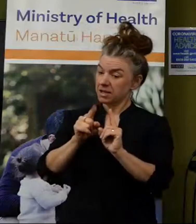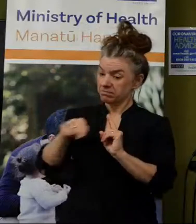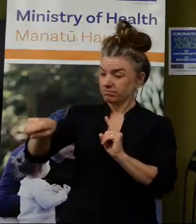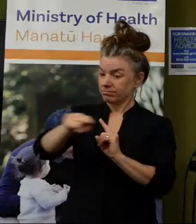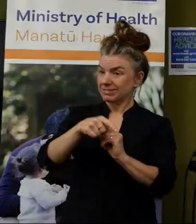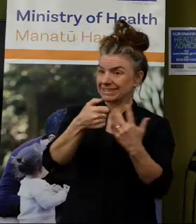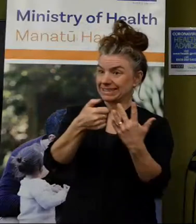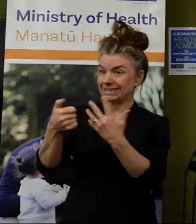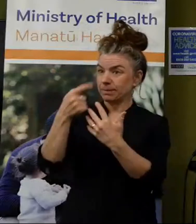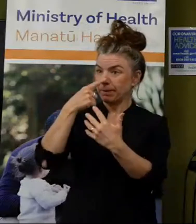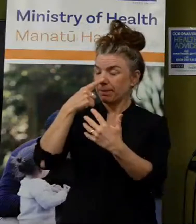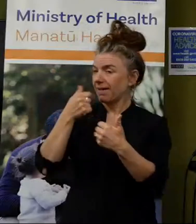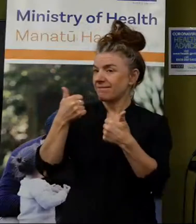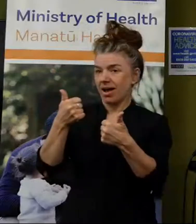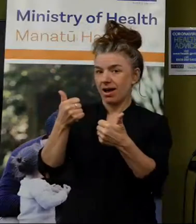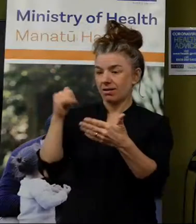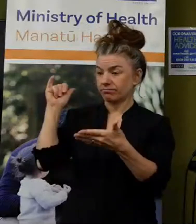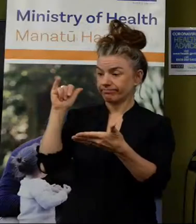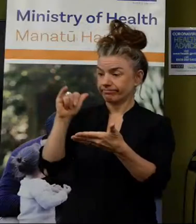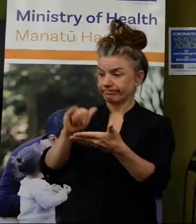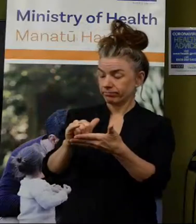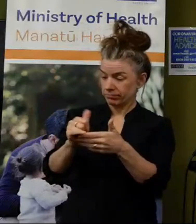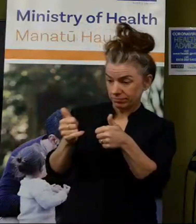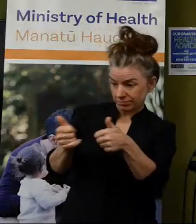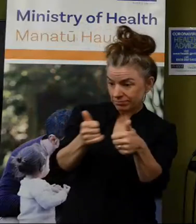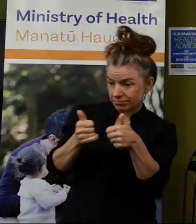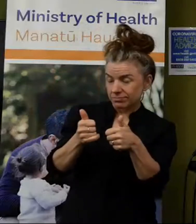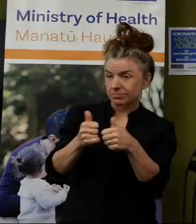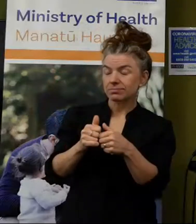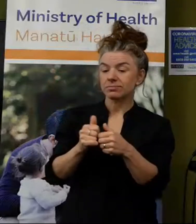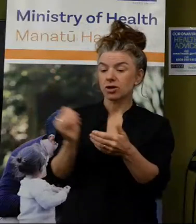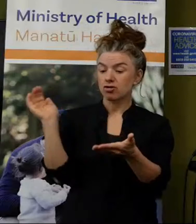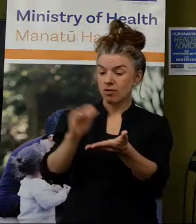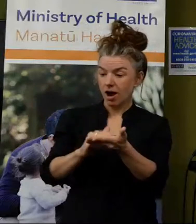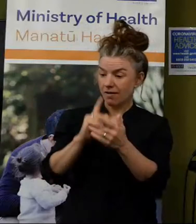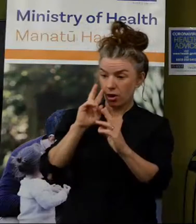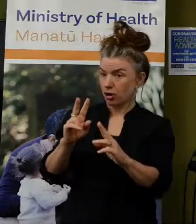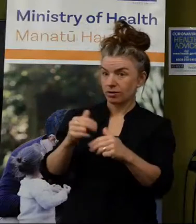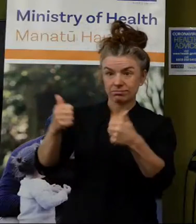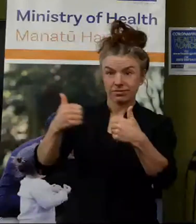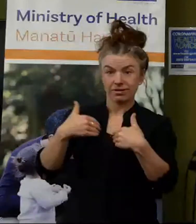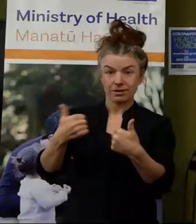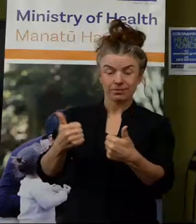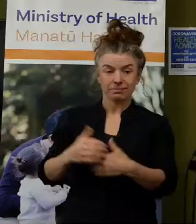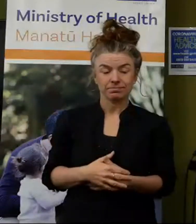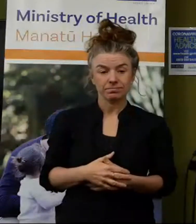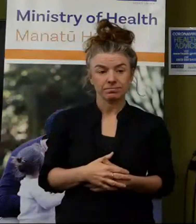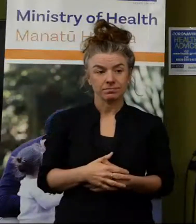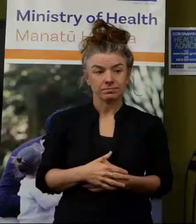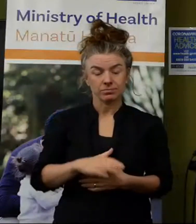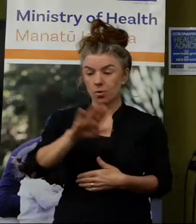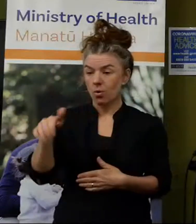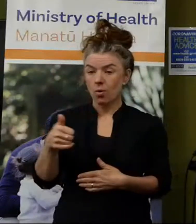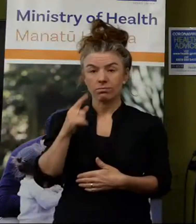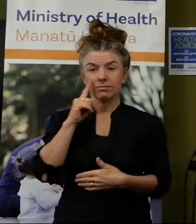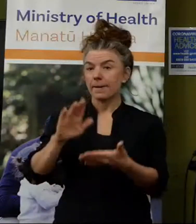right through the flight, and certainly, there were no symptoms presented. And I'm also told they're all in good spirits today.